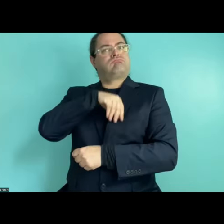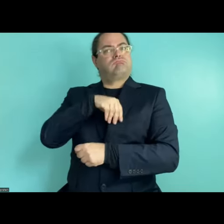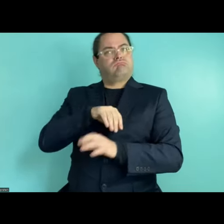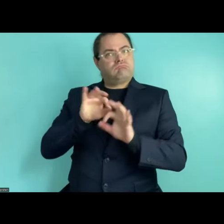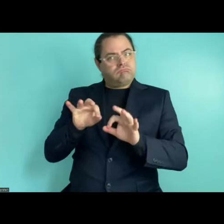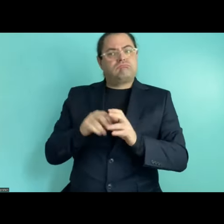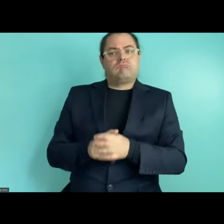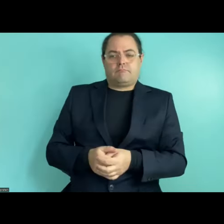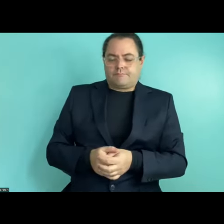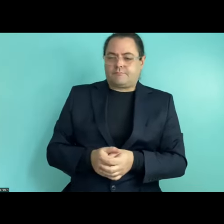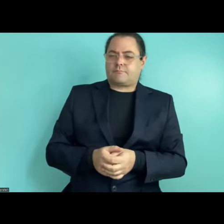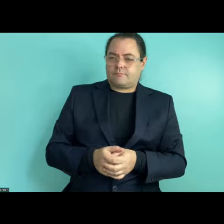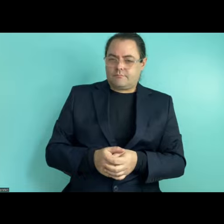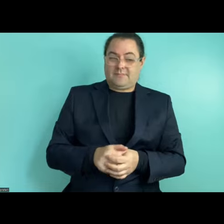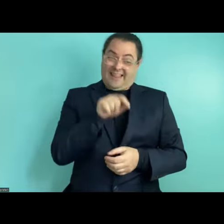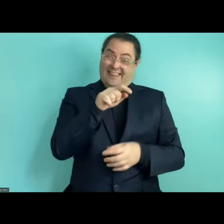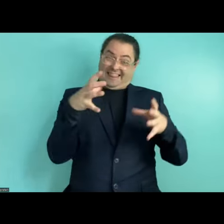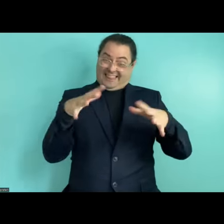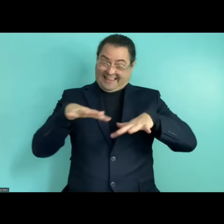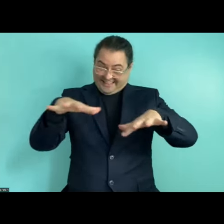15:47:54 partnership right now he in South Africa.